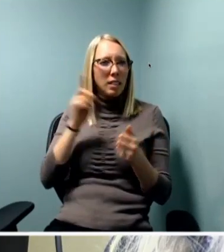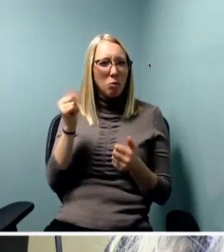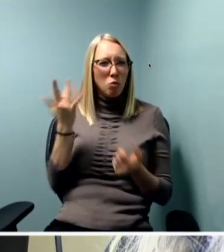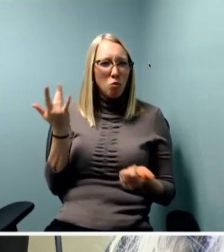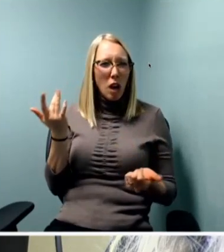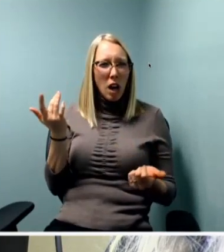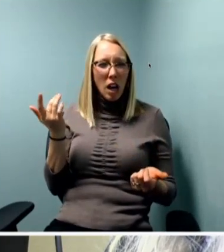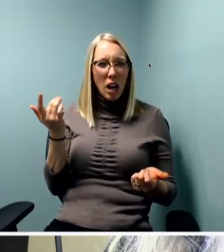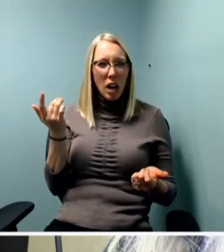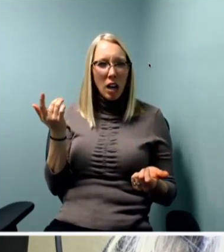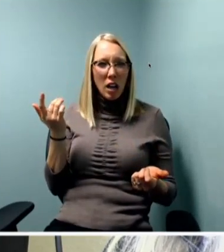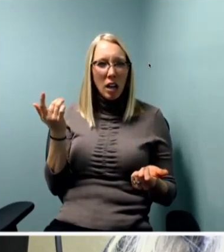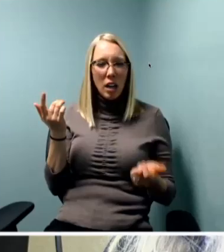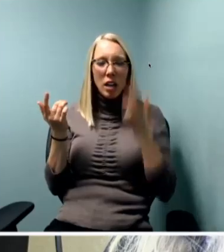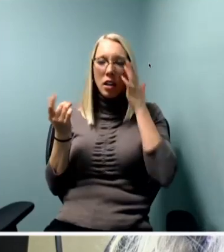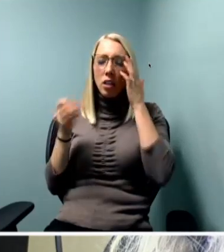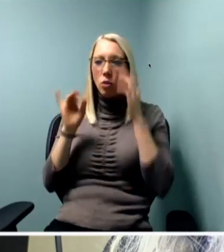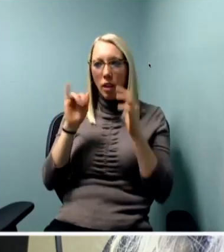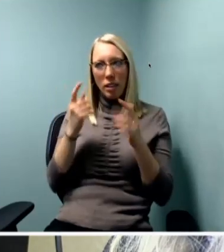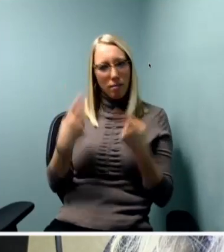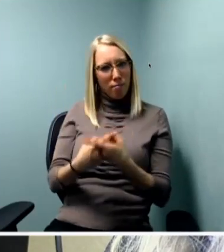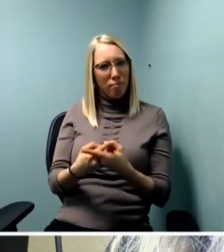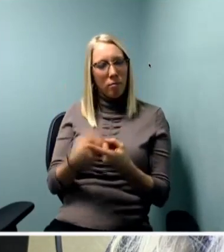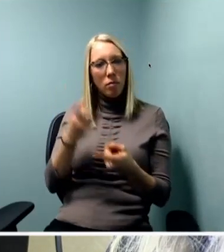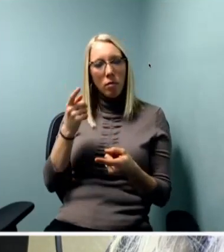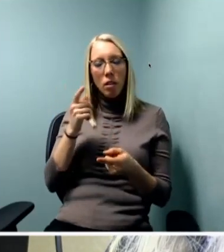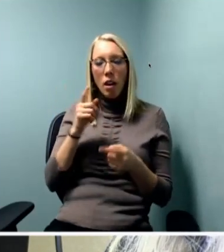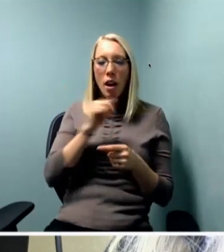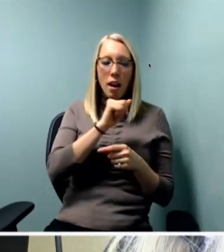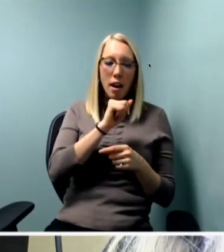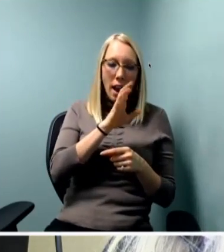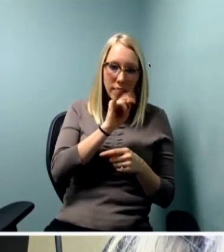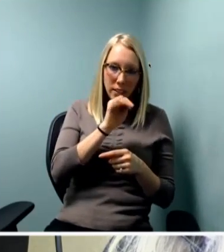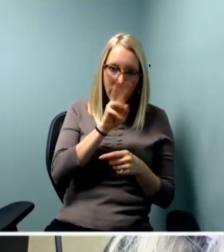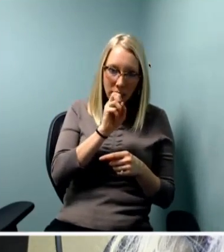So, activism and advocacy are raising the level of our humanity